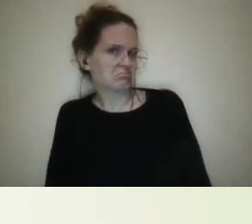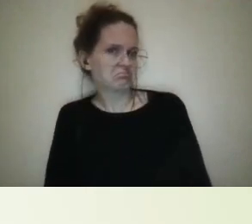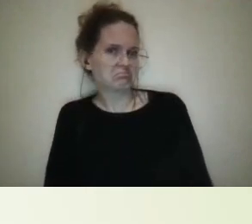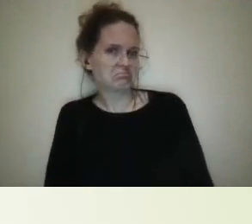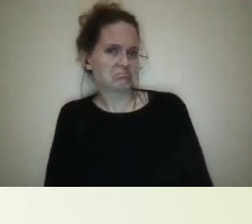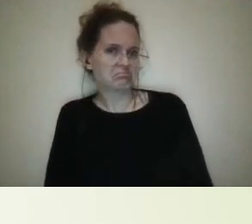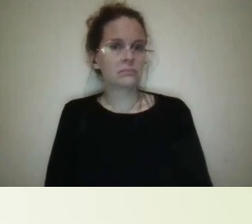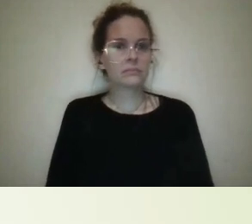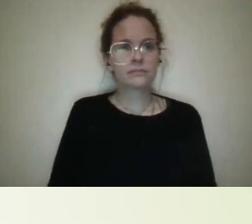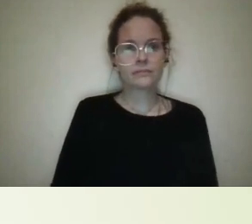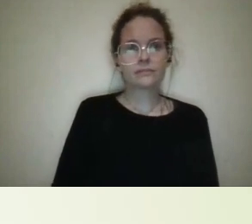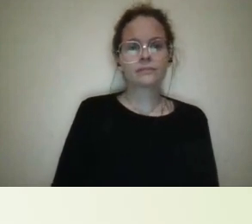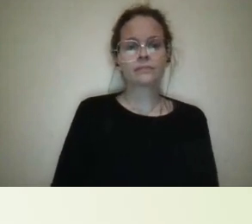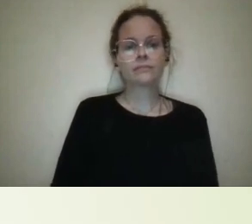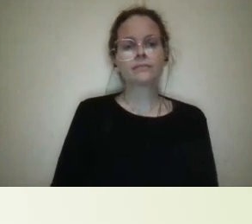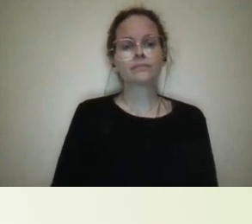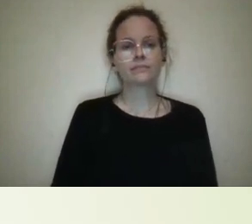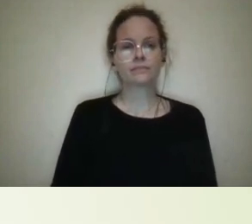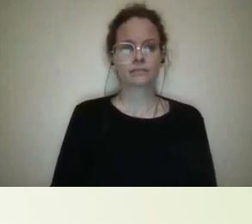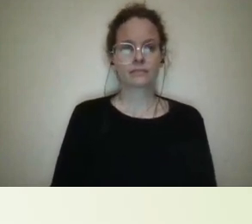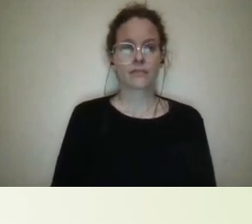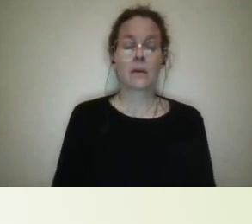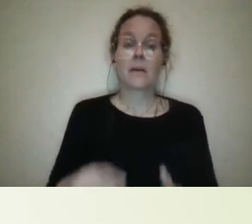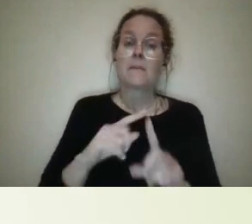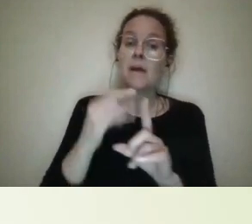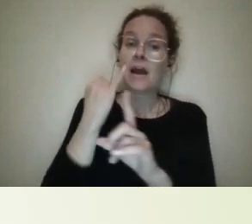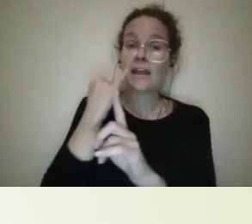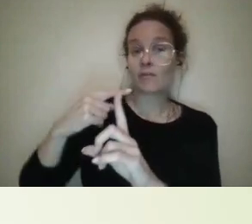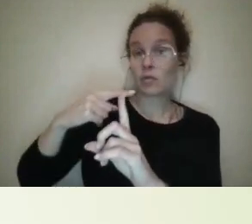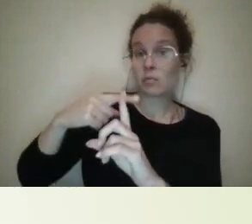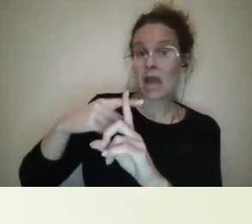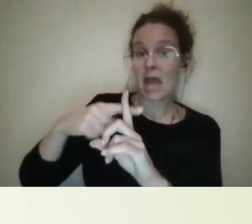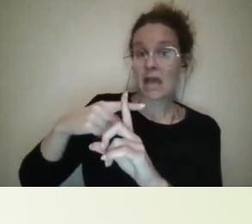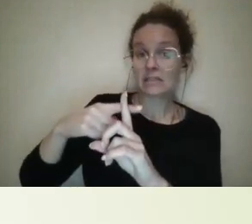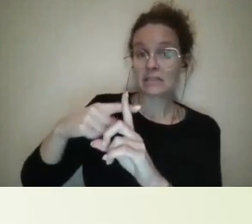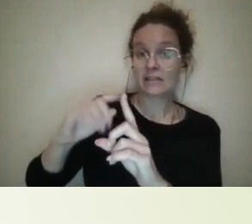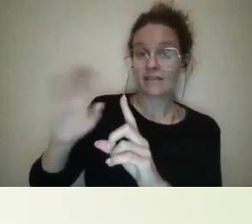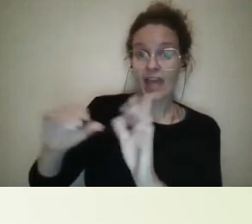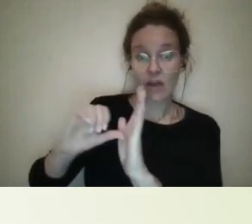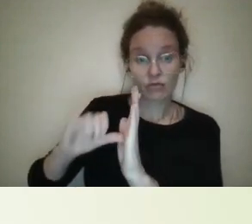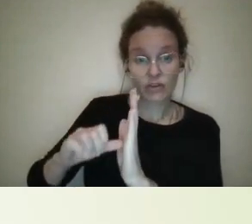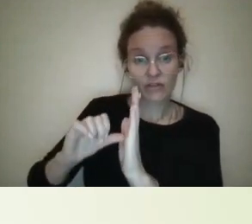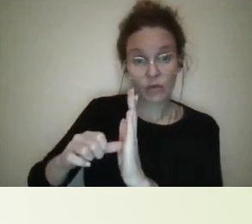If you put a positive spin on, whatever that reinforcer, whatever they want to work for,